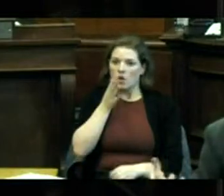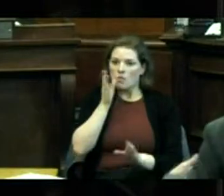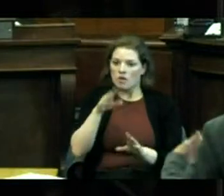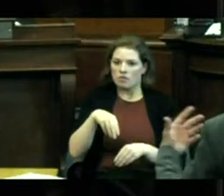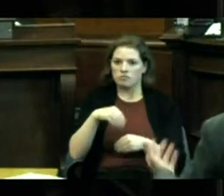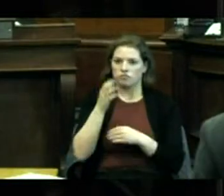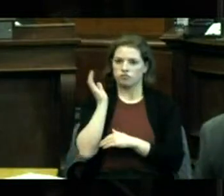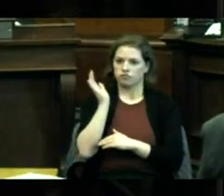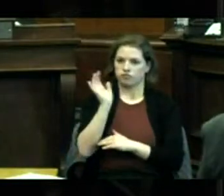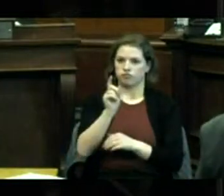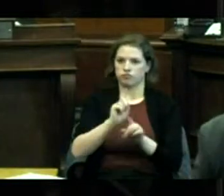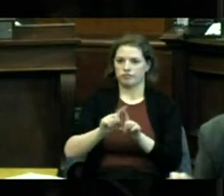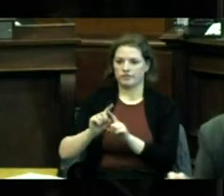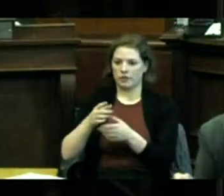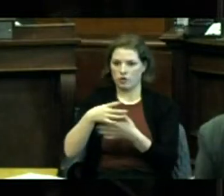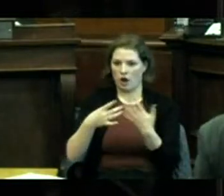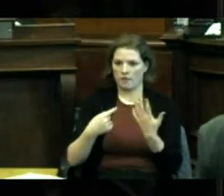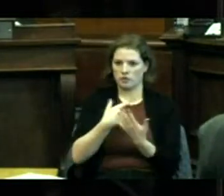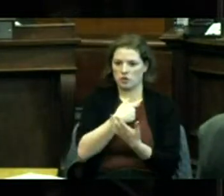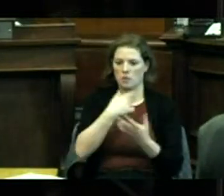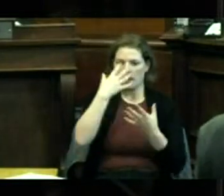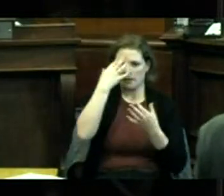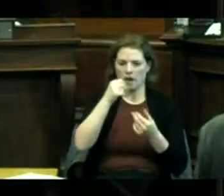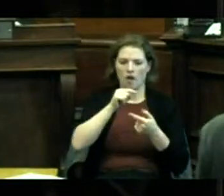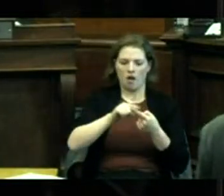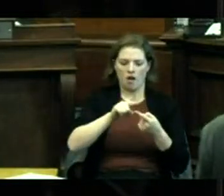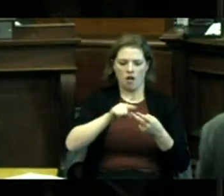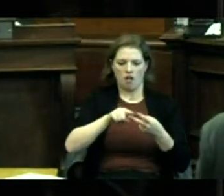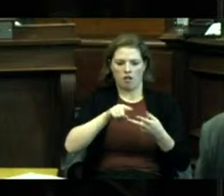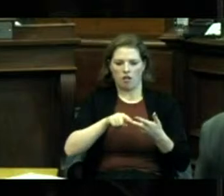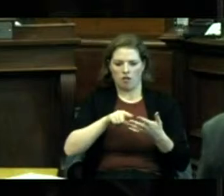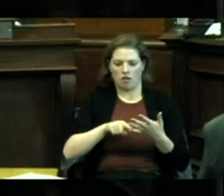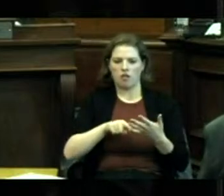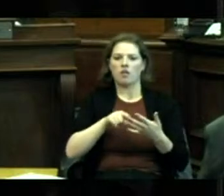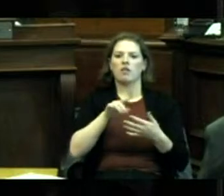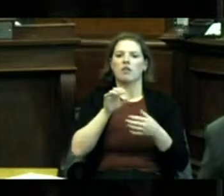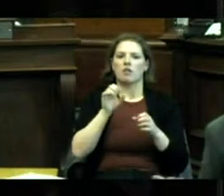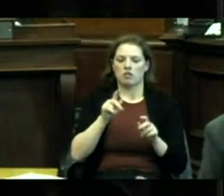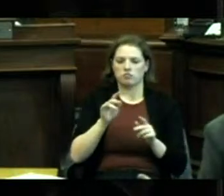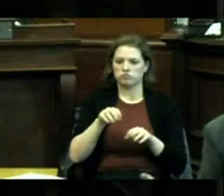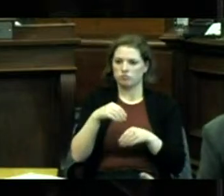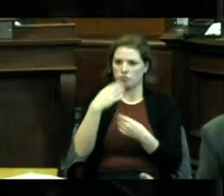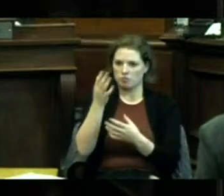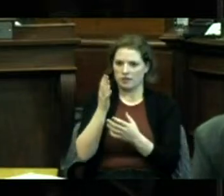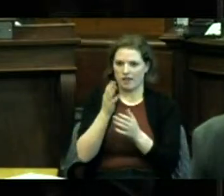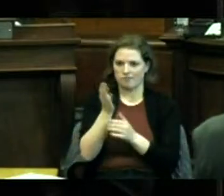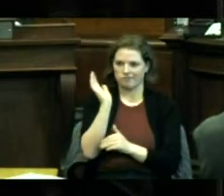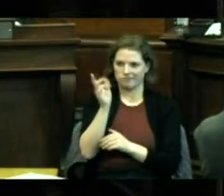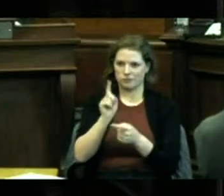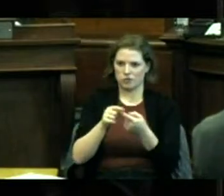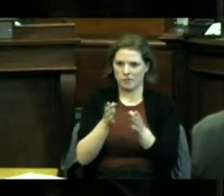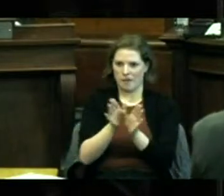workshop, probably in the spring. At that workshop, we will present the options that we